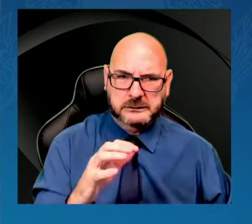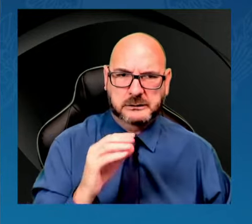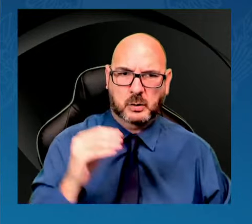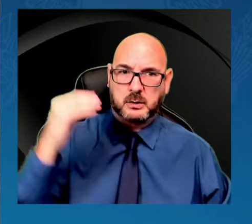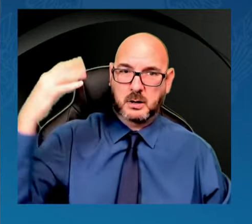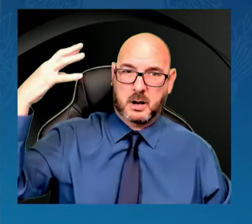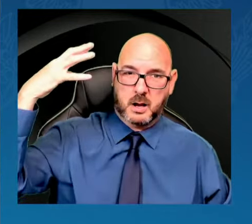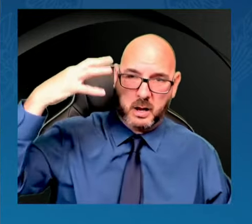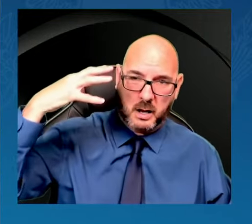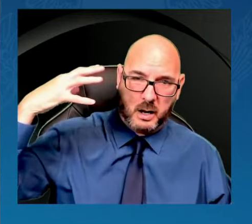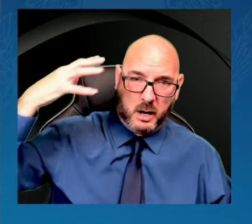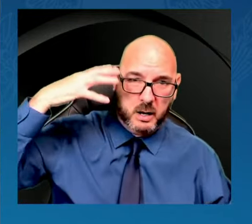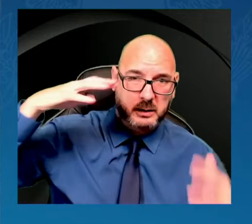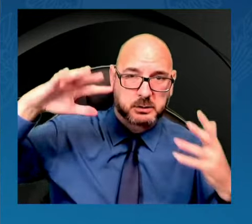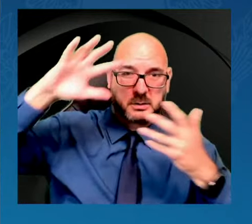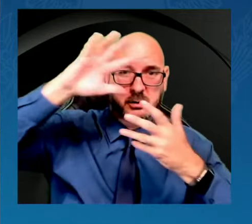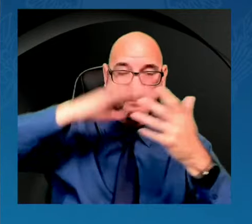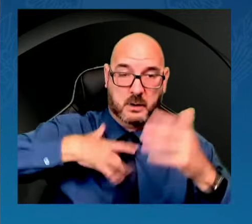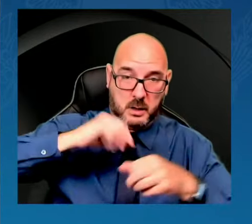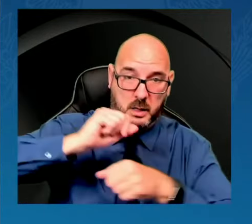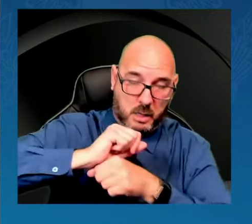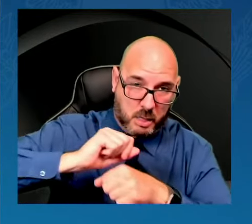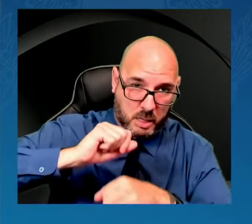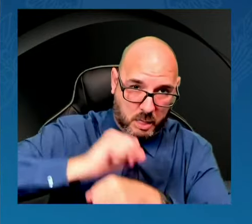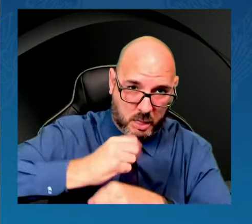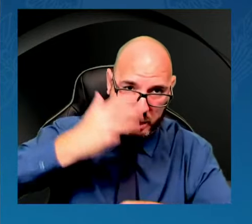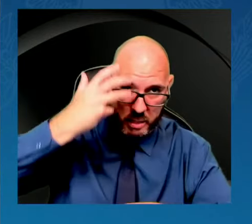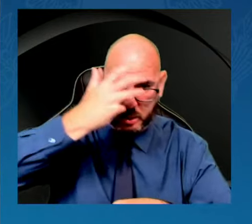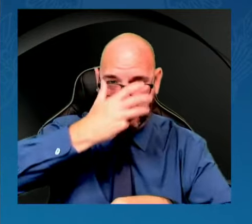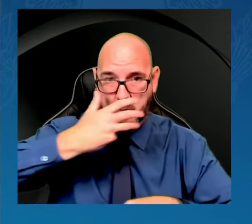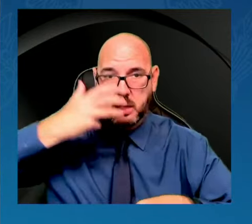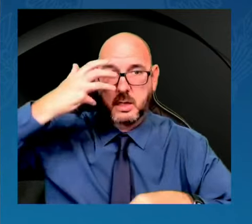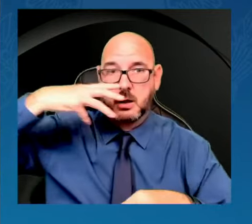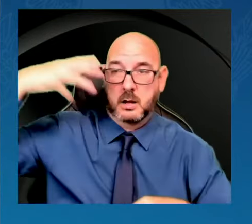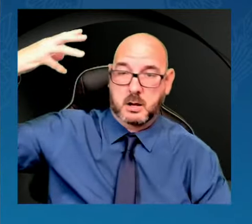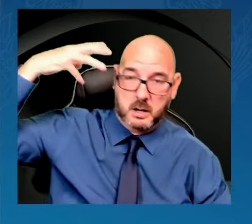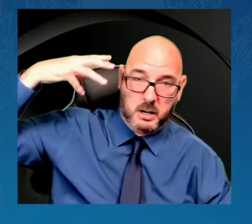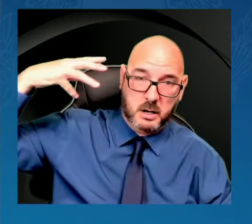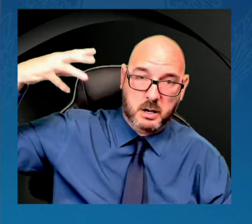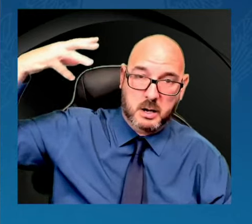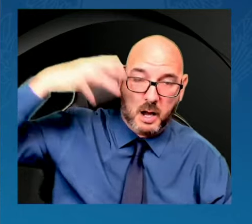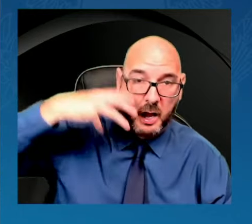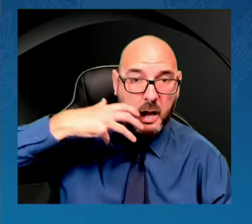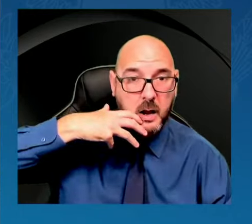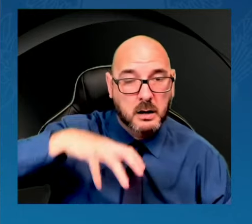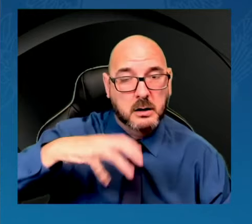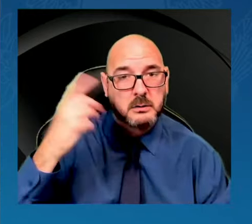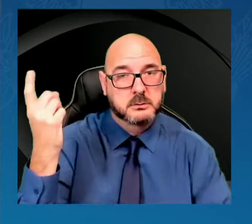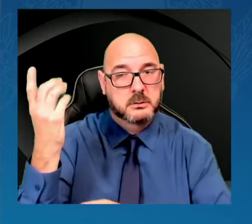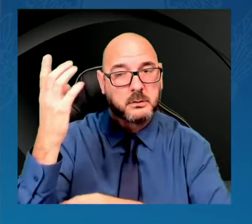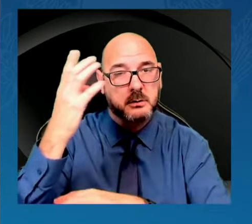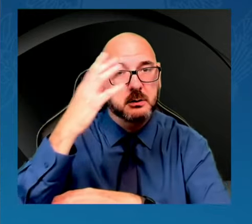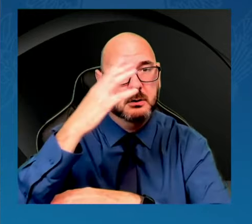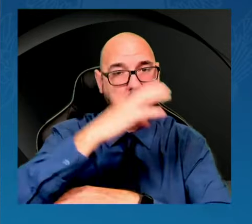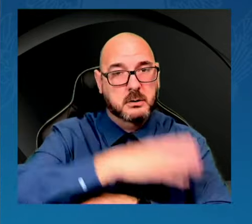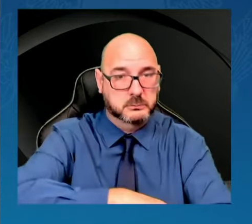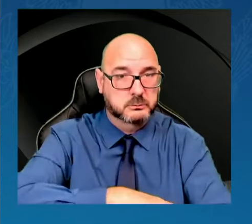and all of us know what that means, on a hot day, to walk -- Representative Pettersen: It's hotter. The Vice President: It's hotter. And those are stressors.